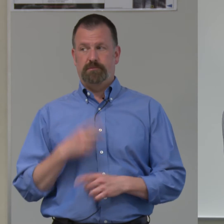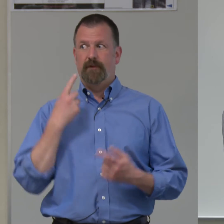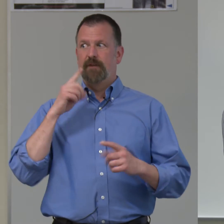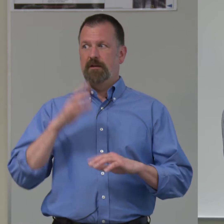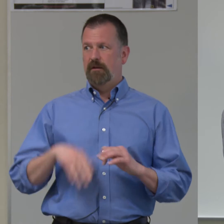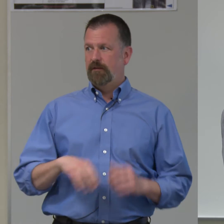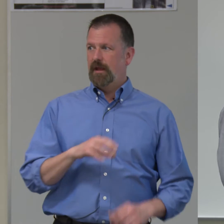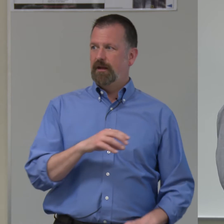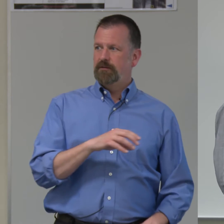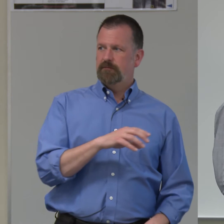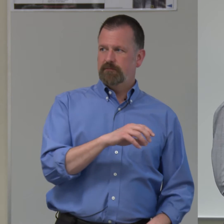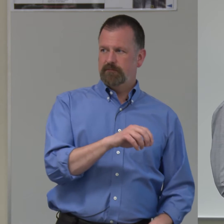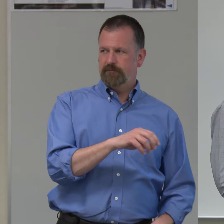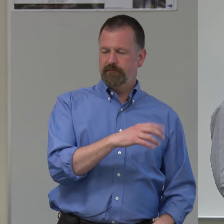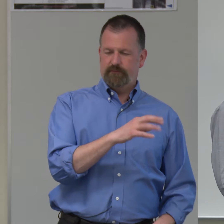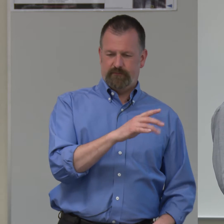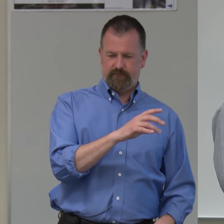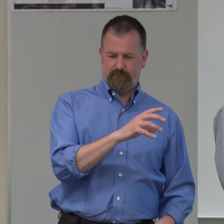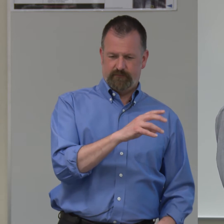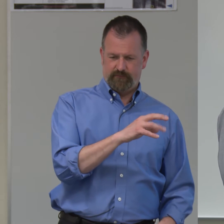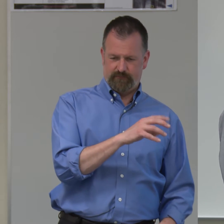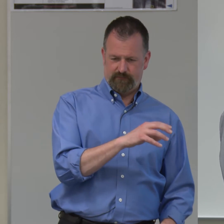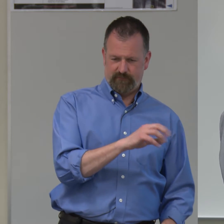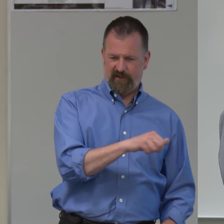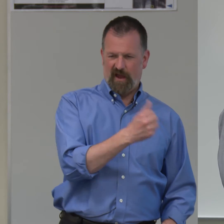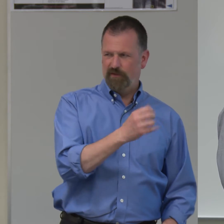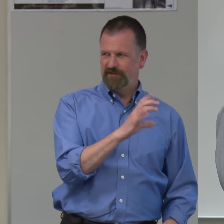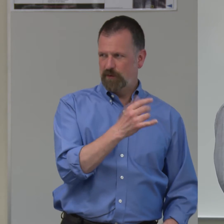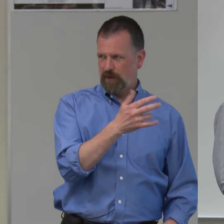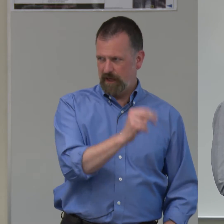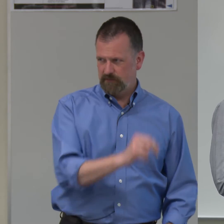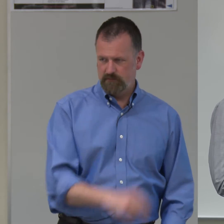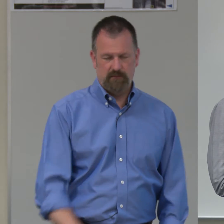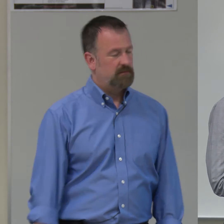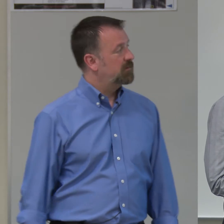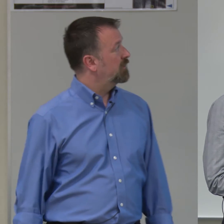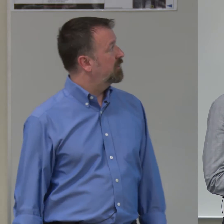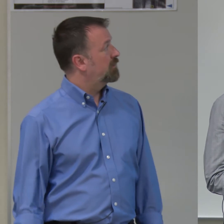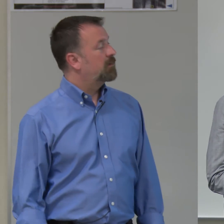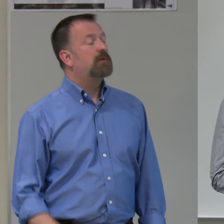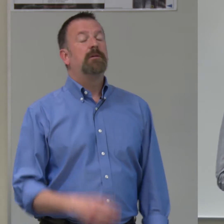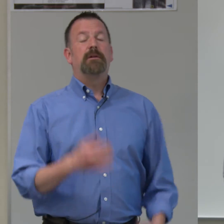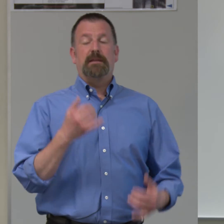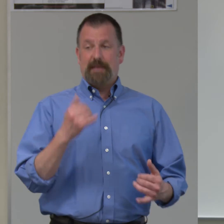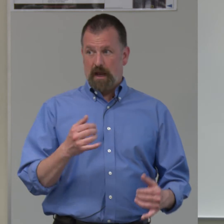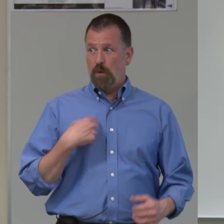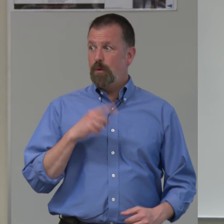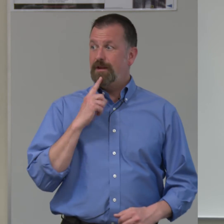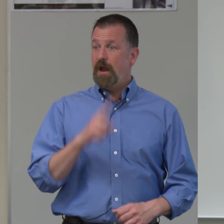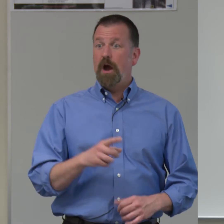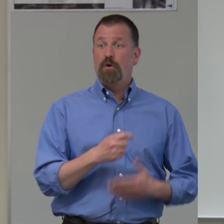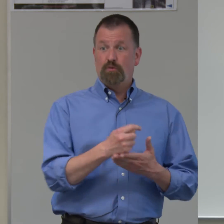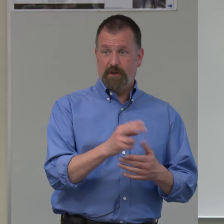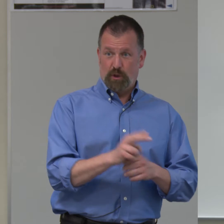so this is sort of the next steps of combining therapies, so now we're treating mice not only with radiation,